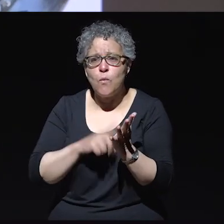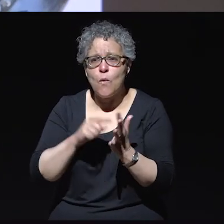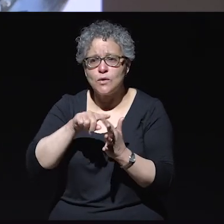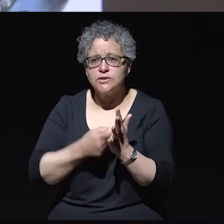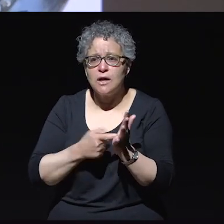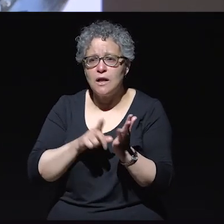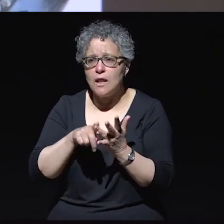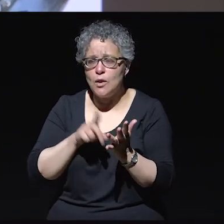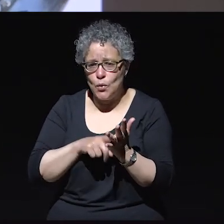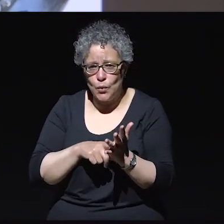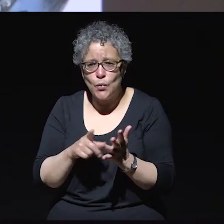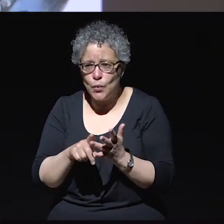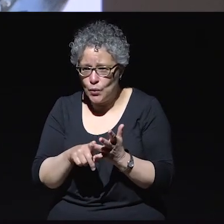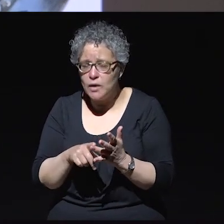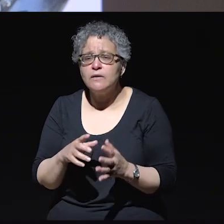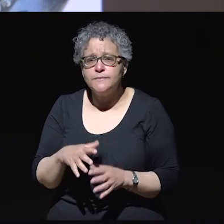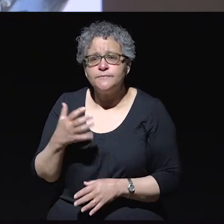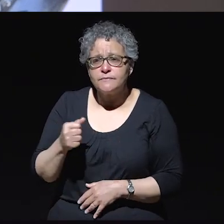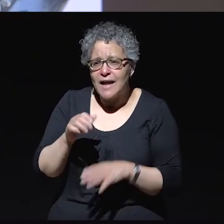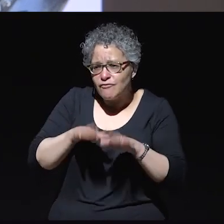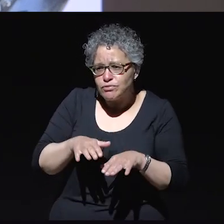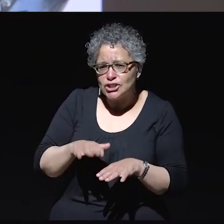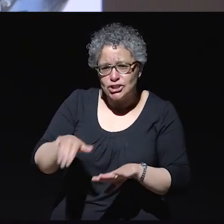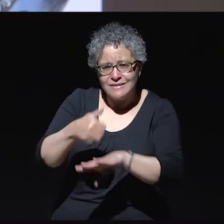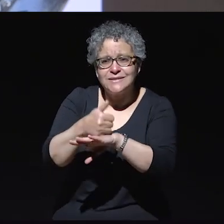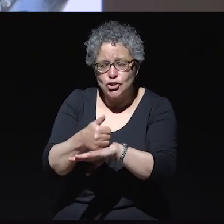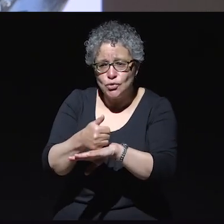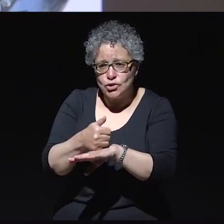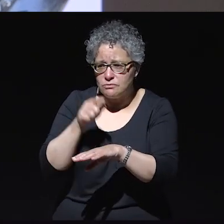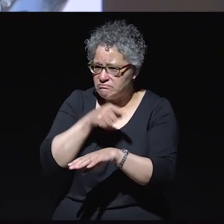through places like the British Institution and so on really focusing, and the Royal Academy,